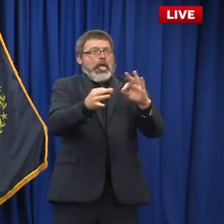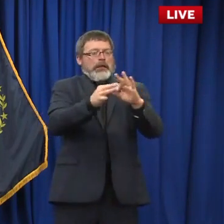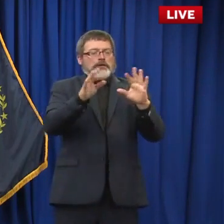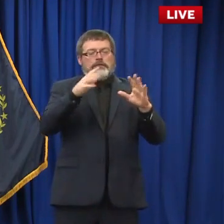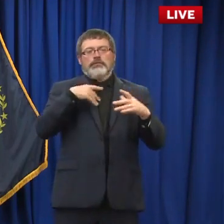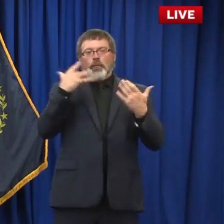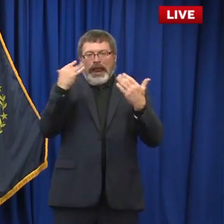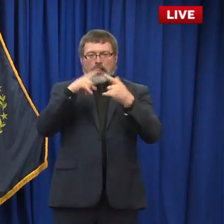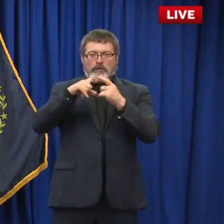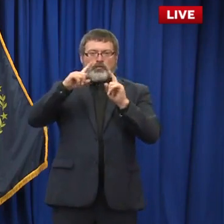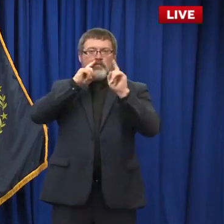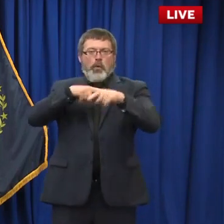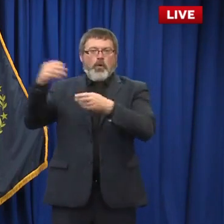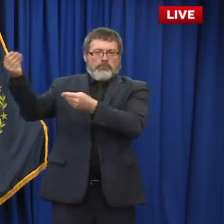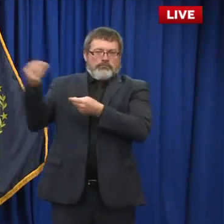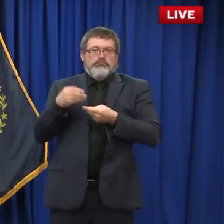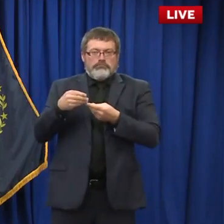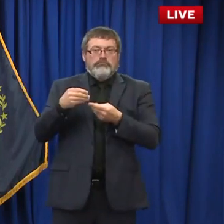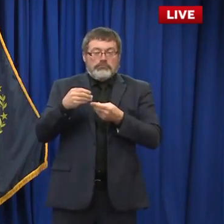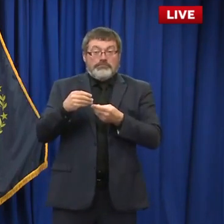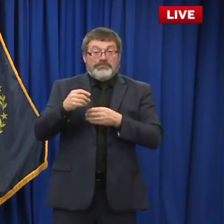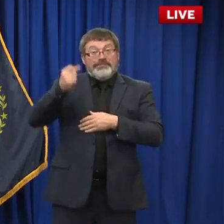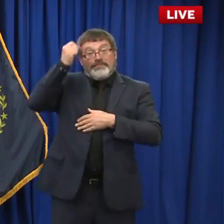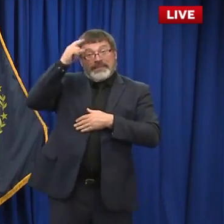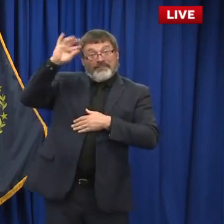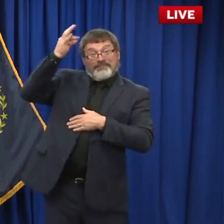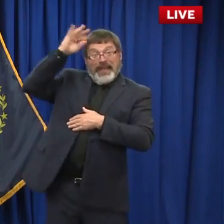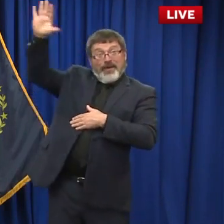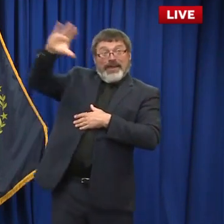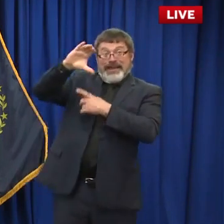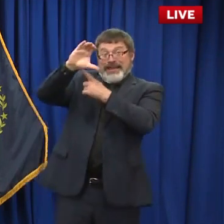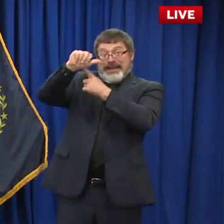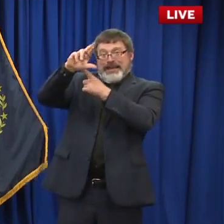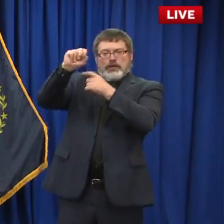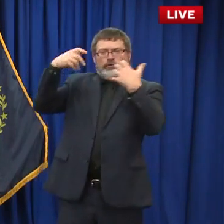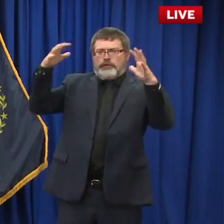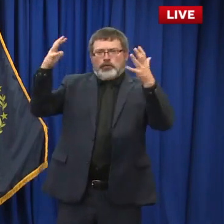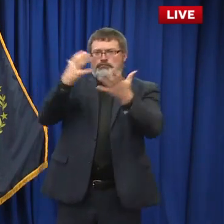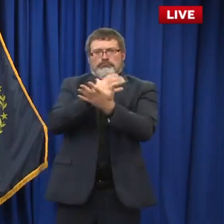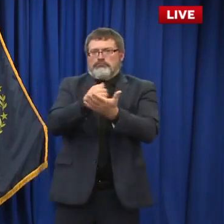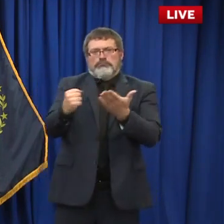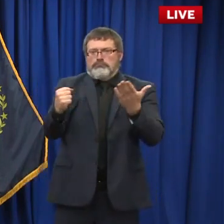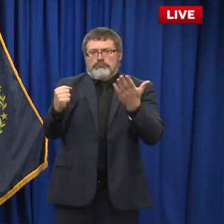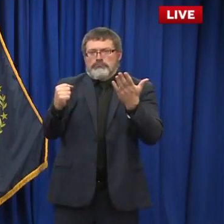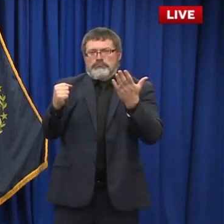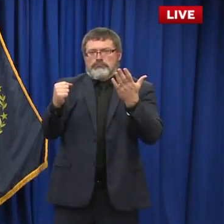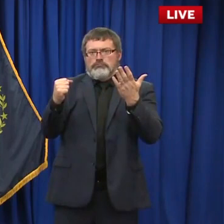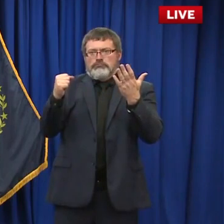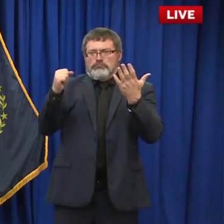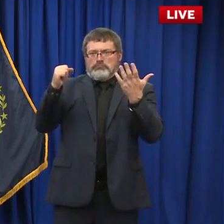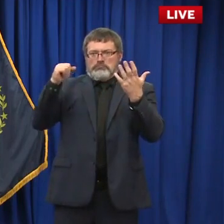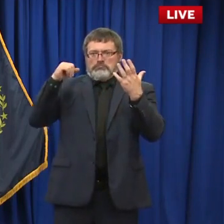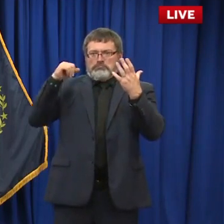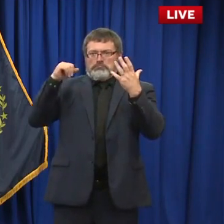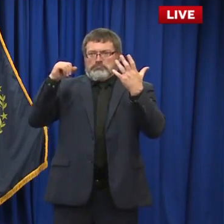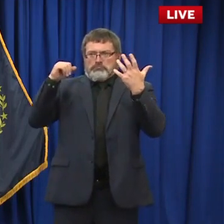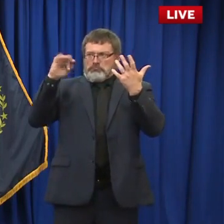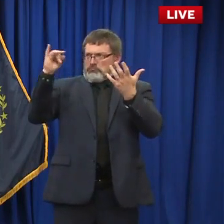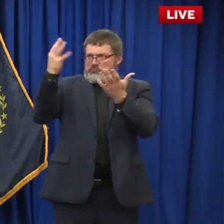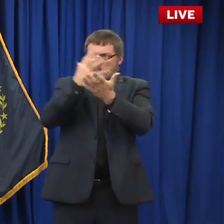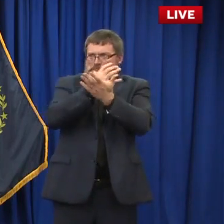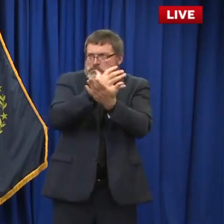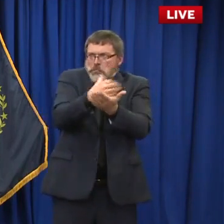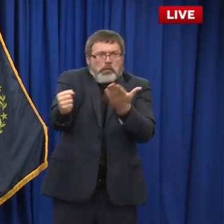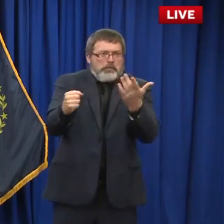ONE WAY OR ANOTHER, WE WILL MANAGE THROUGH BUT UNDERSTAND IF WE HAVE TO USE ALL THE REST OF OUR C.A.R.E.S. ACT MONEY TO REPLACE REVENUE, WE'RE JUST CUTTING OURSELVES SHORT ON OTHER